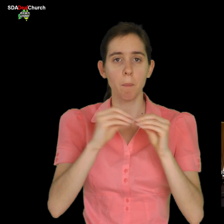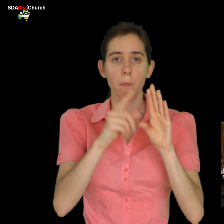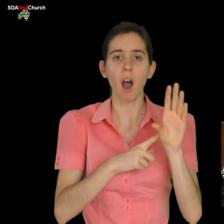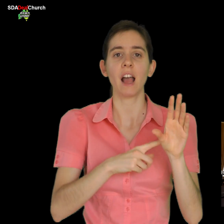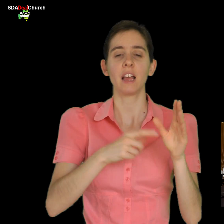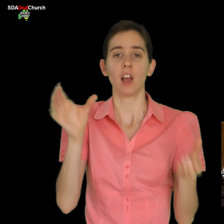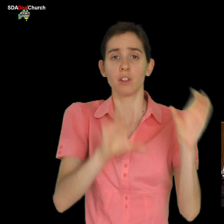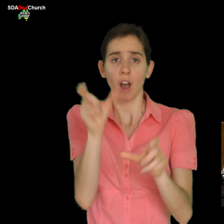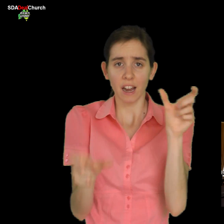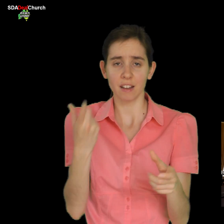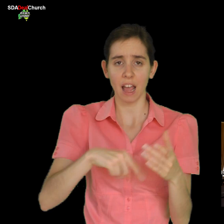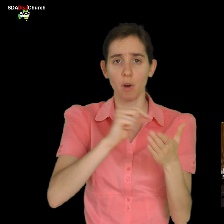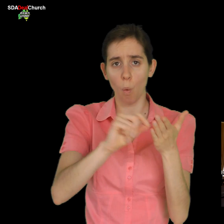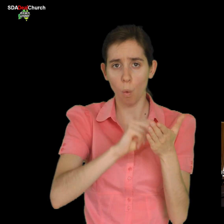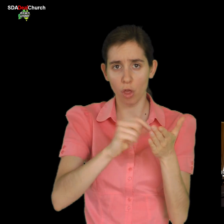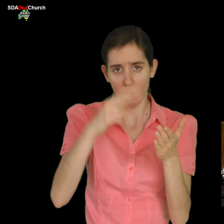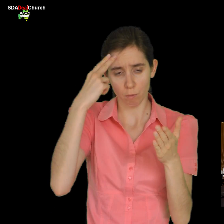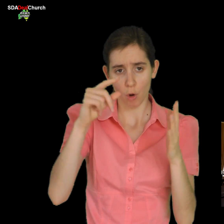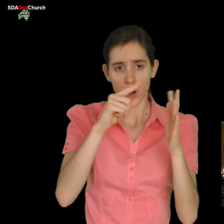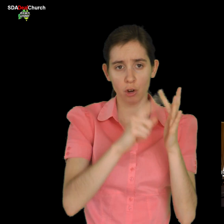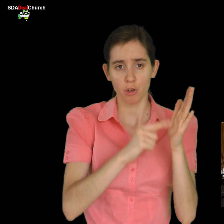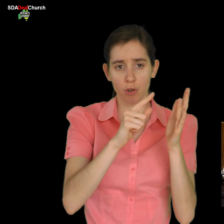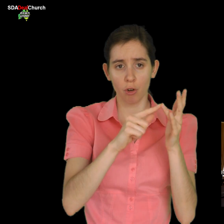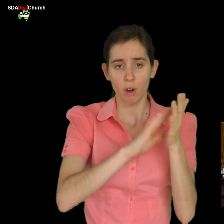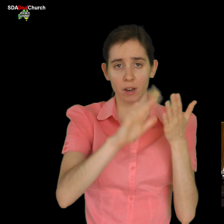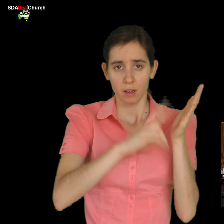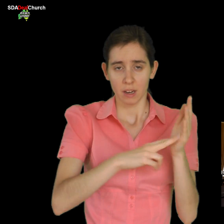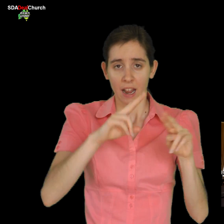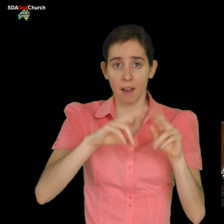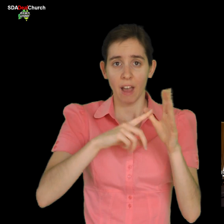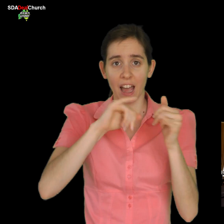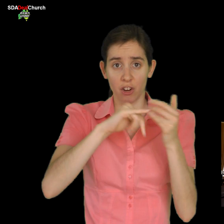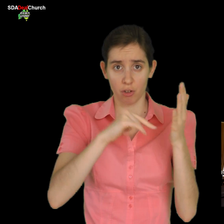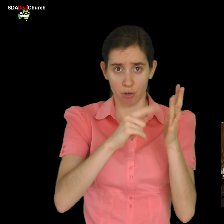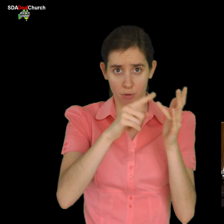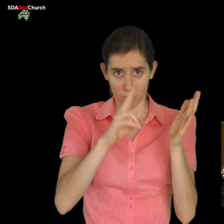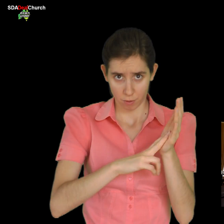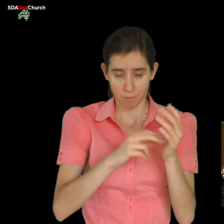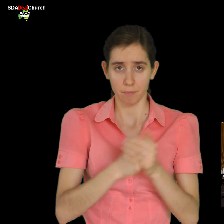author John F Ashton MSc PhD. Scientists